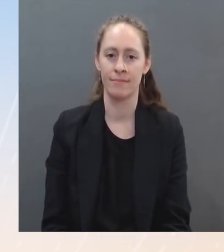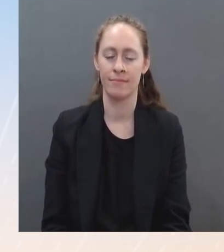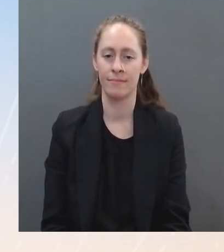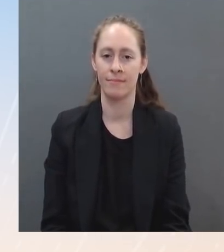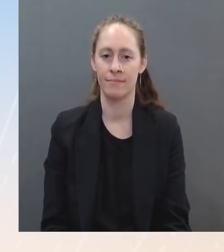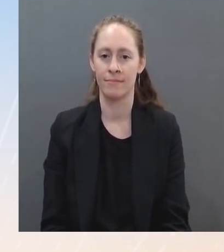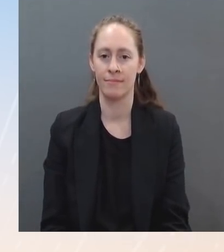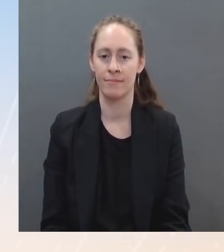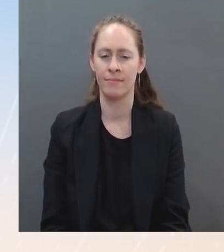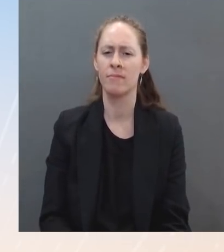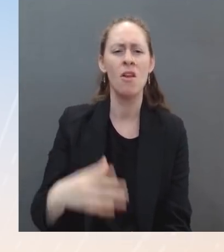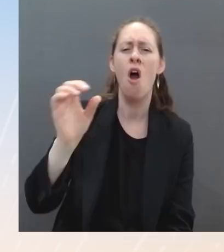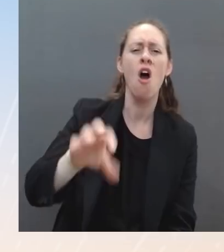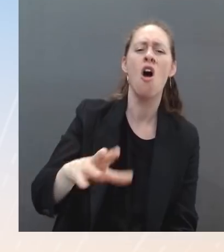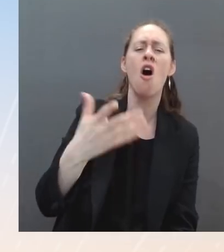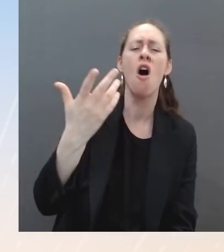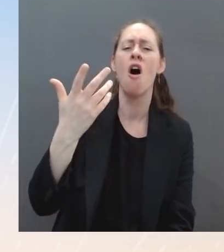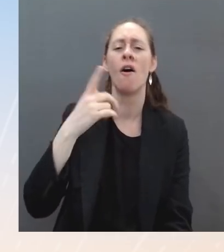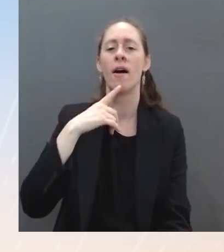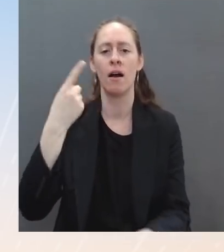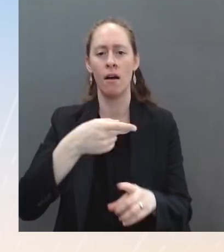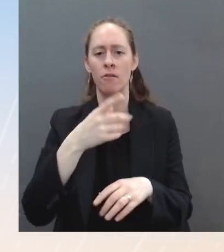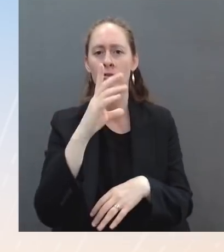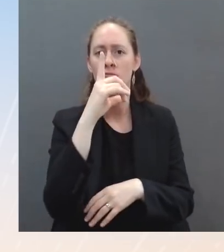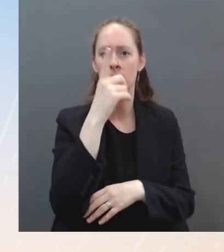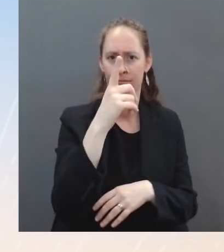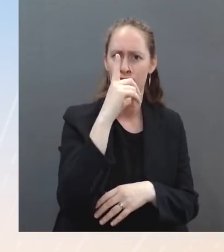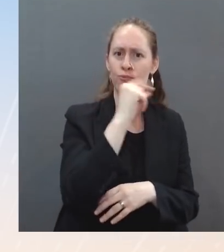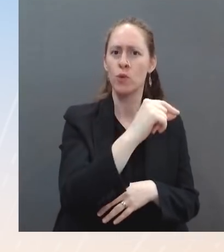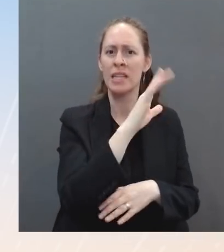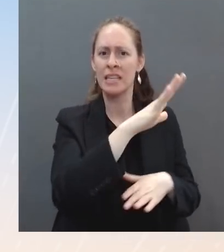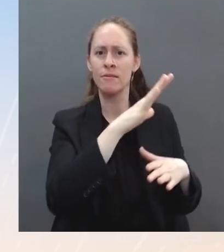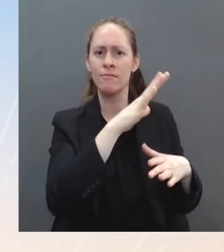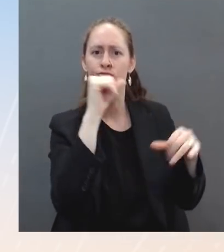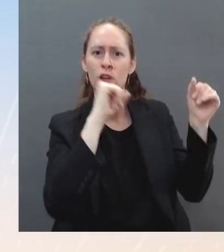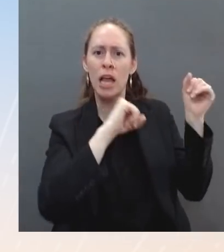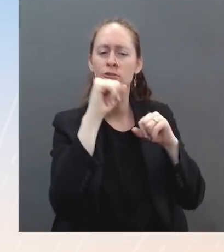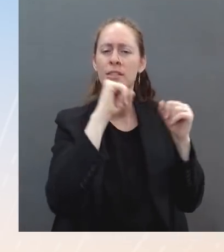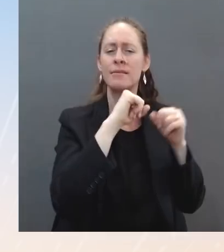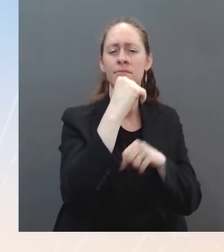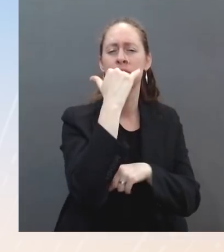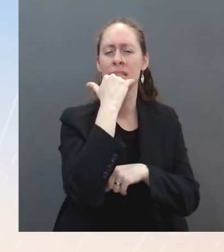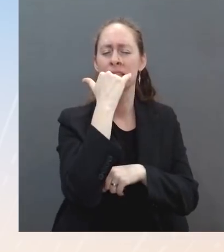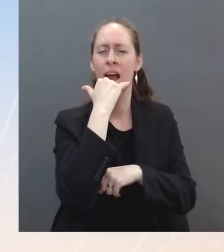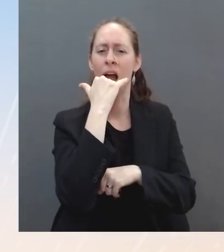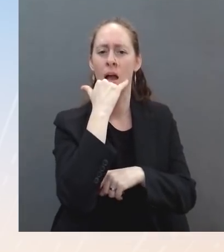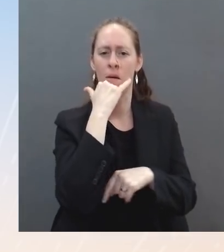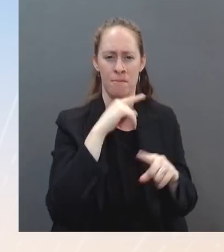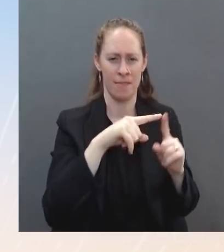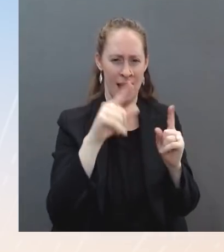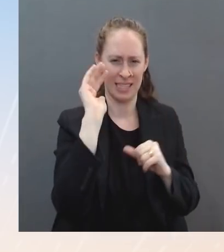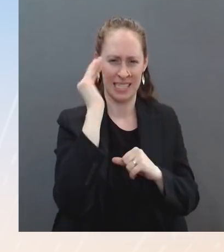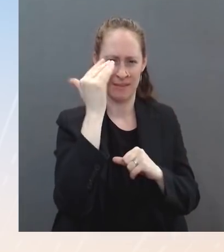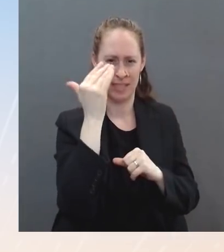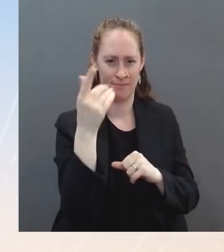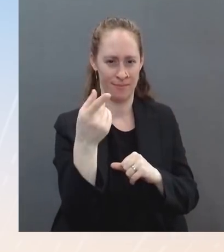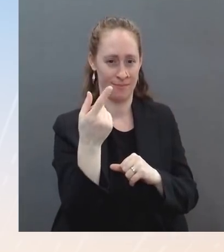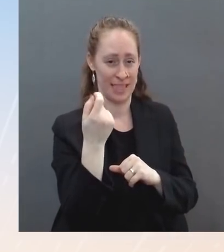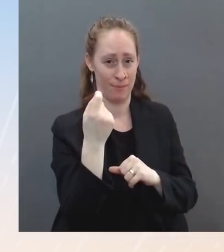but it certainly seems like you're needling and trolling Vladimir Putin here. Ms. Bedingfield: Those are your words, not ours. I -- we have been very clear that we are --